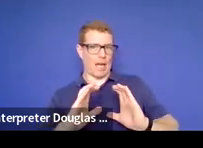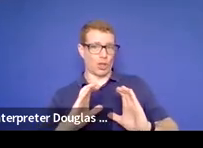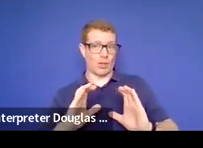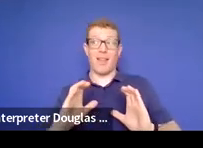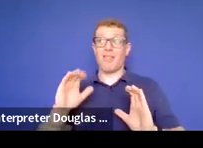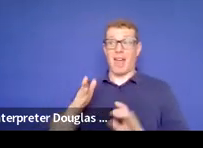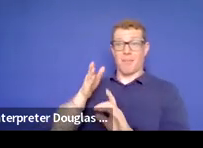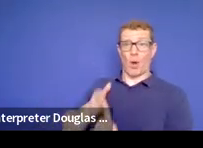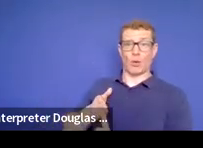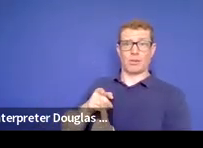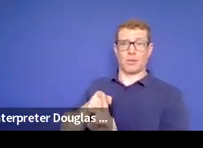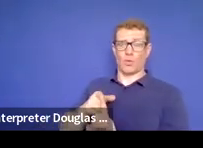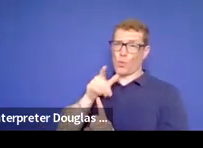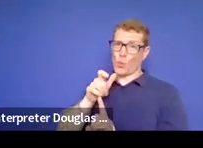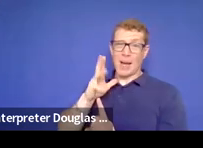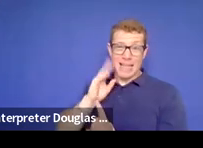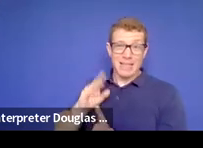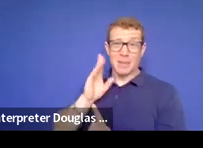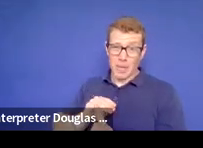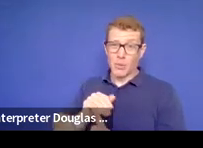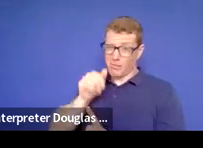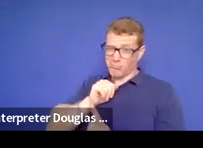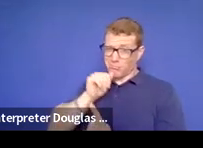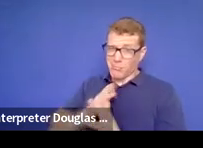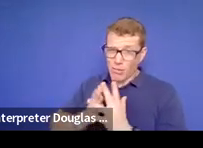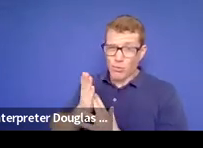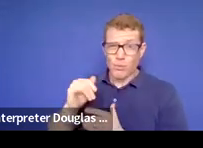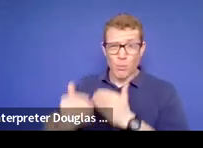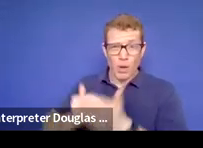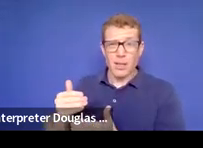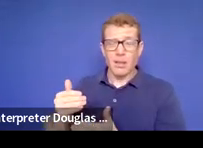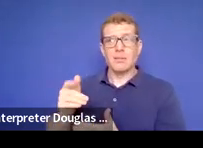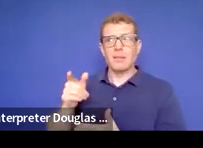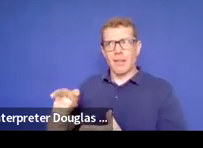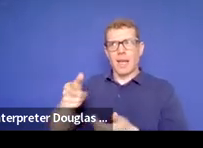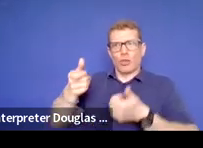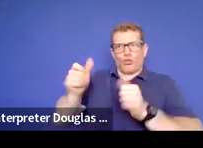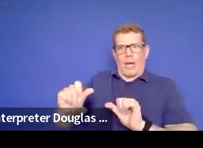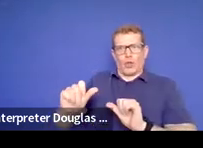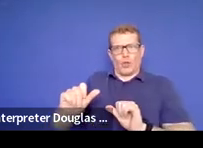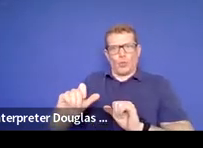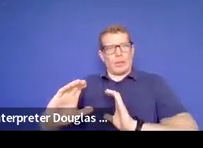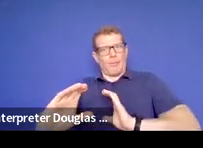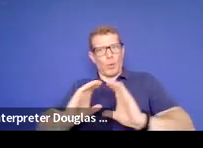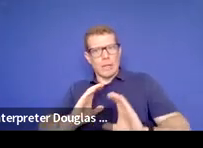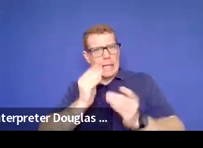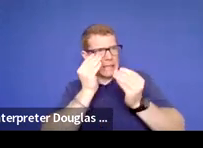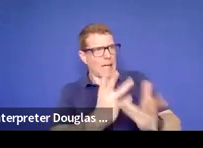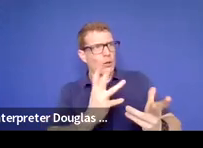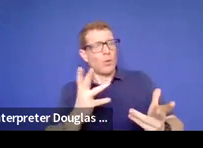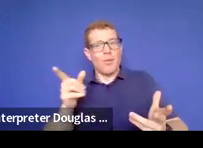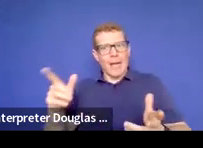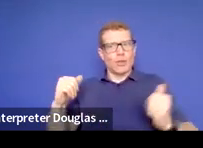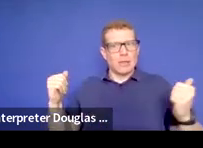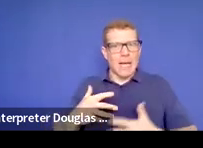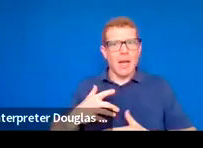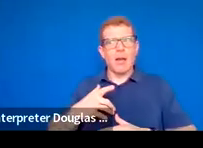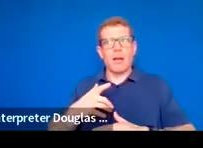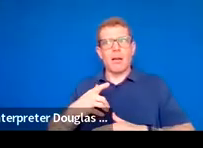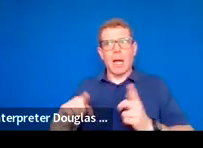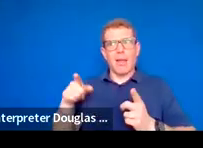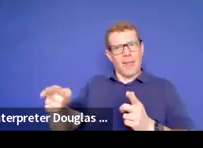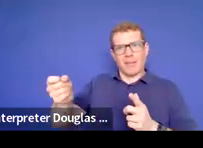But they don't really understand it themselves. but so that requires some specialized work.